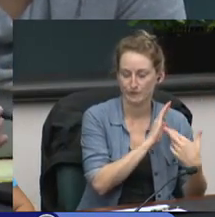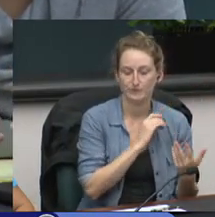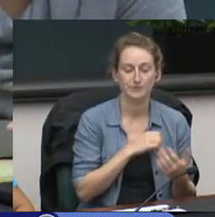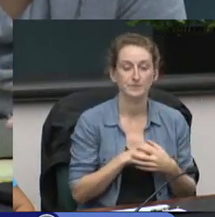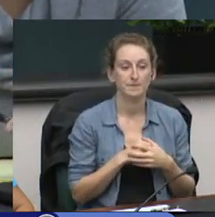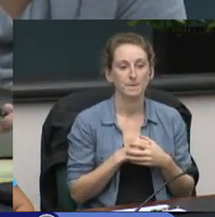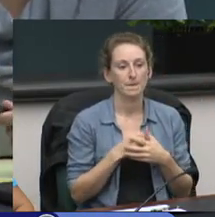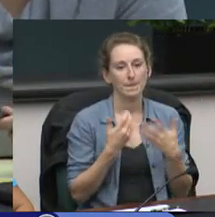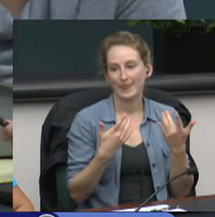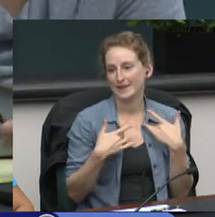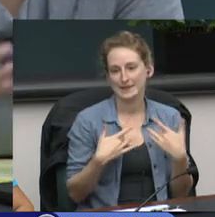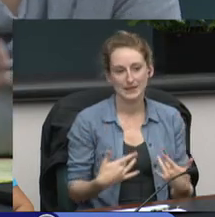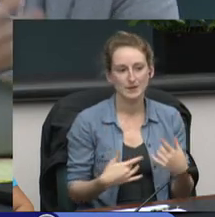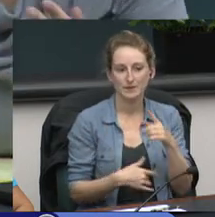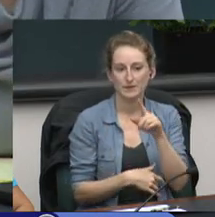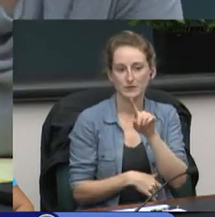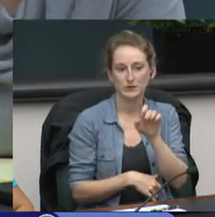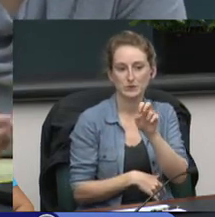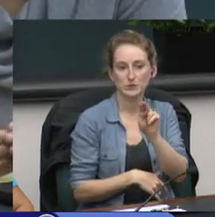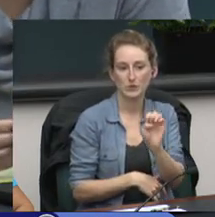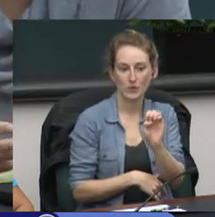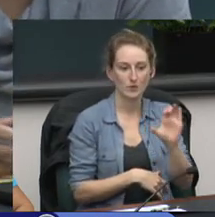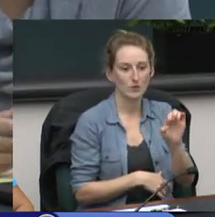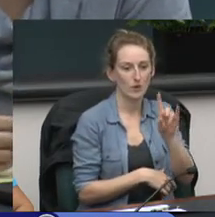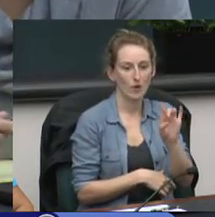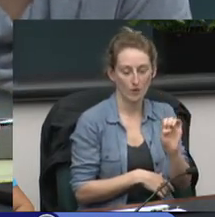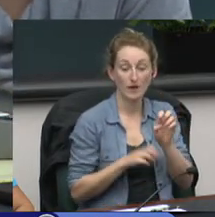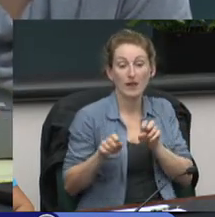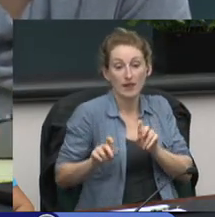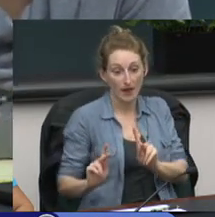that it is allowed but with certain restrictions so that if there were to be